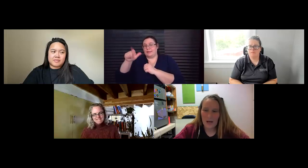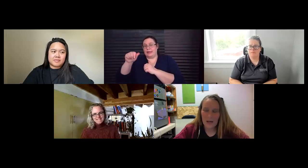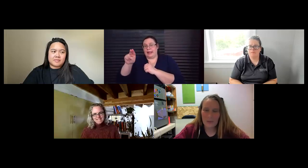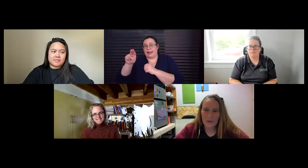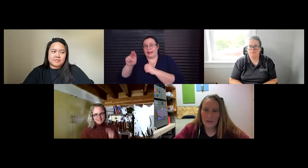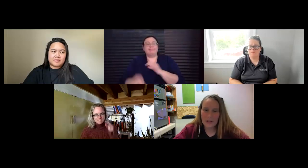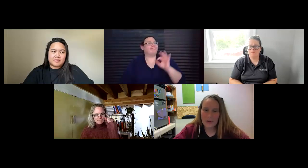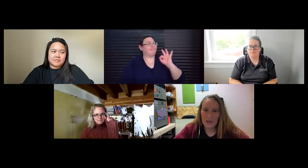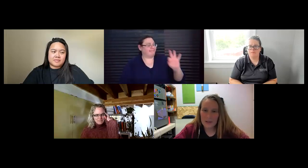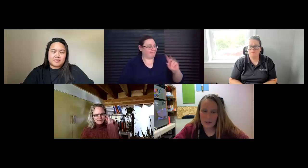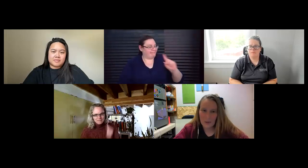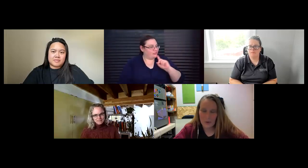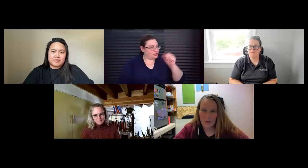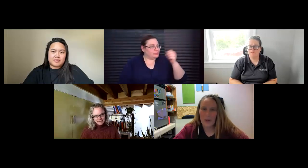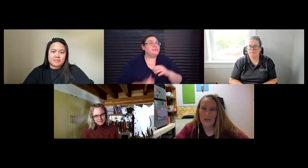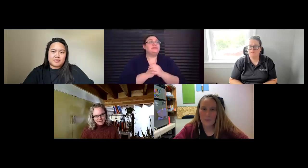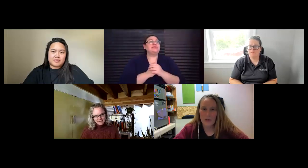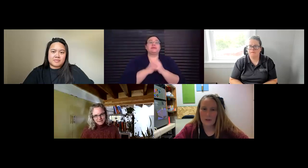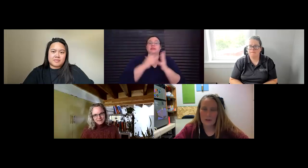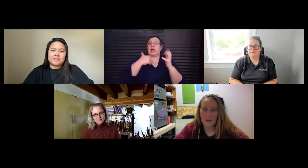I'm looking to get set up with a PASS plan.